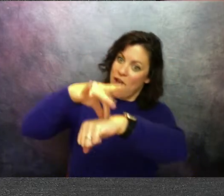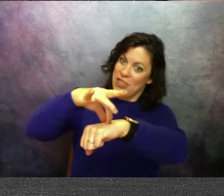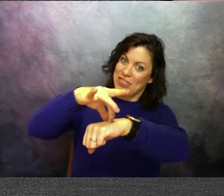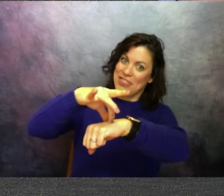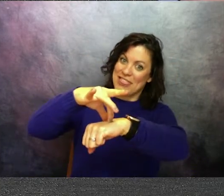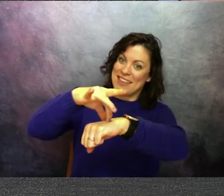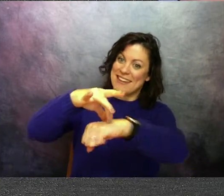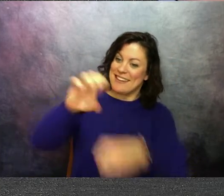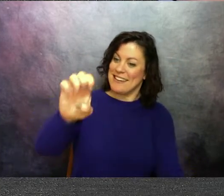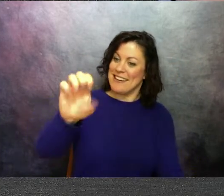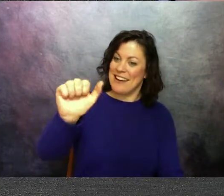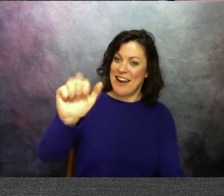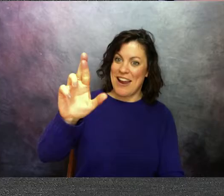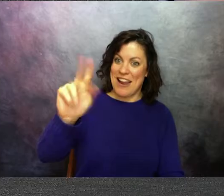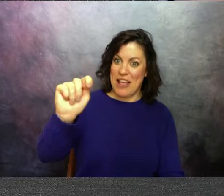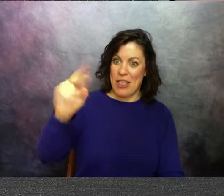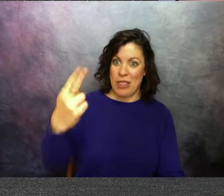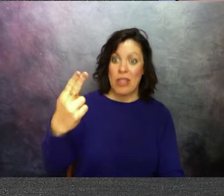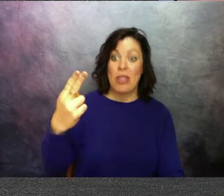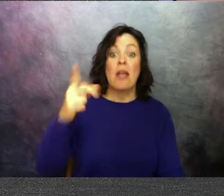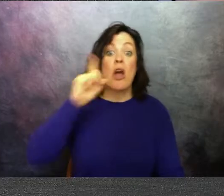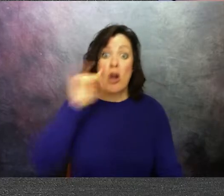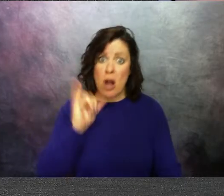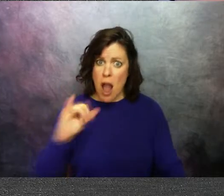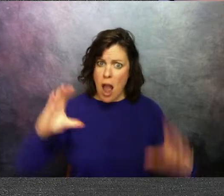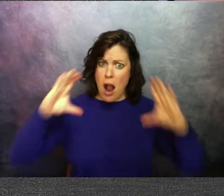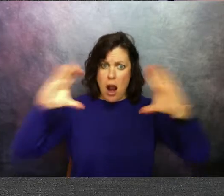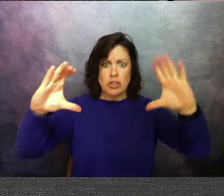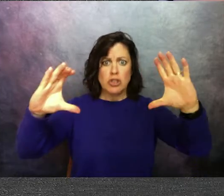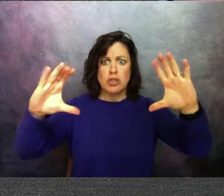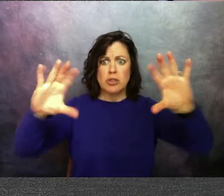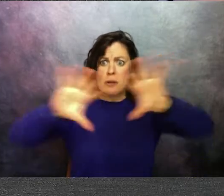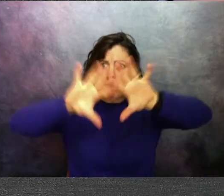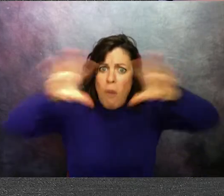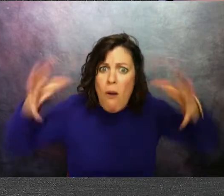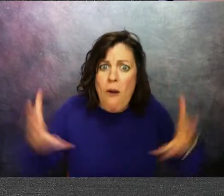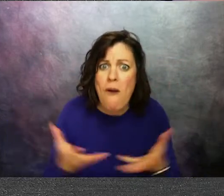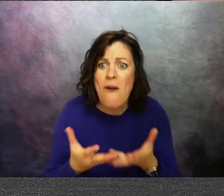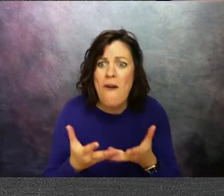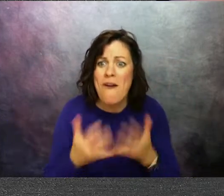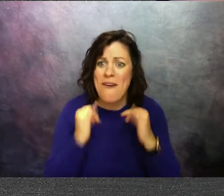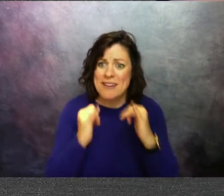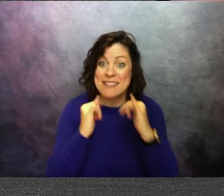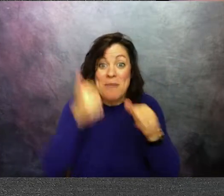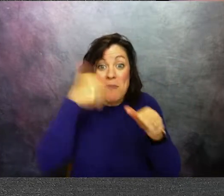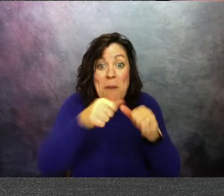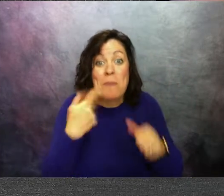It looks like a giant ball. We talked about that, huh? Just like our globe looked like a giant ball.